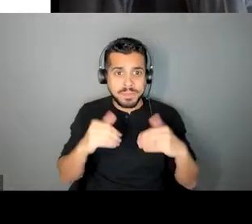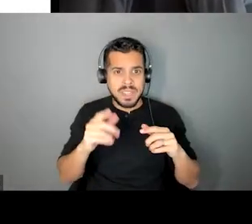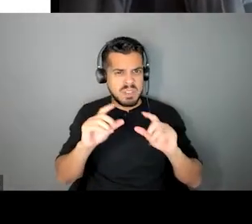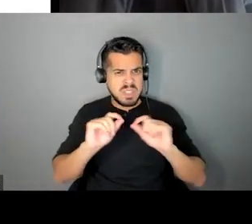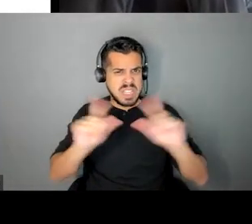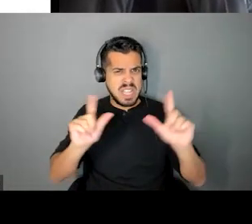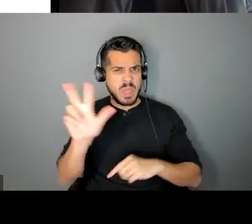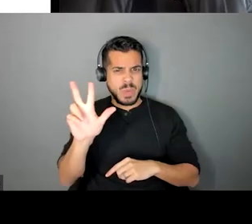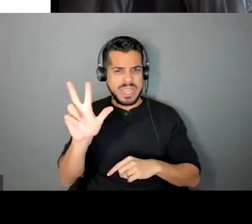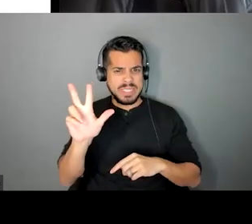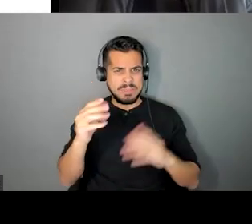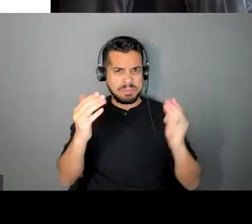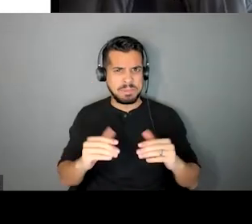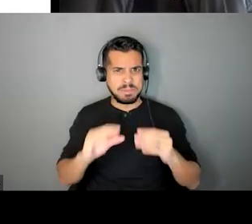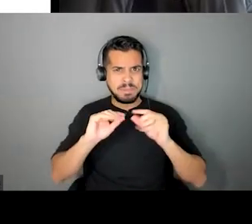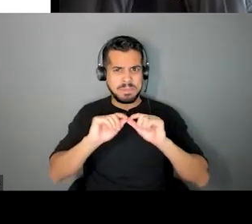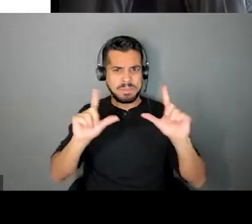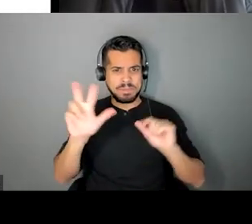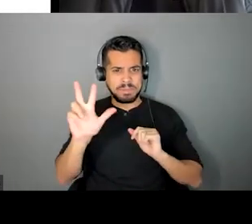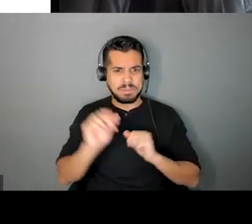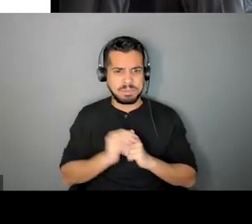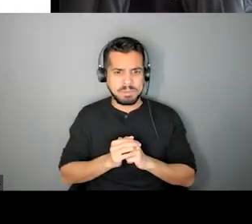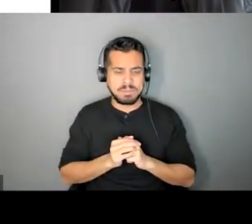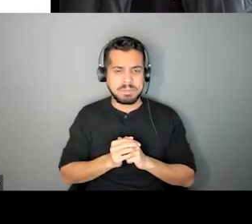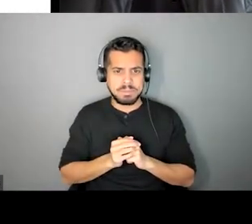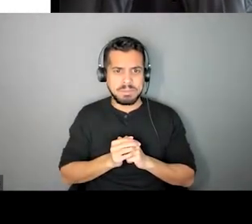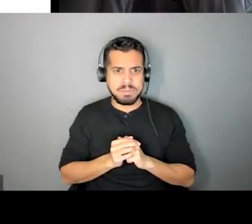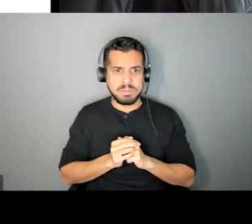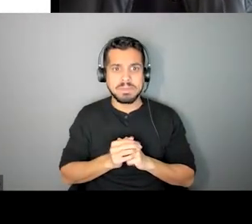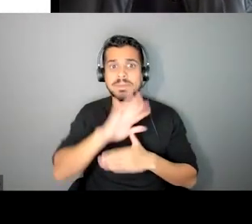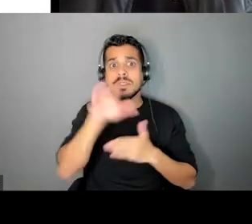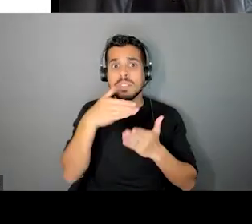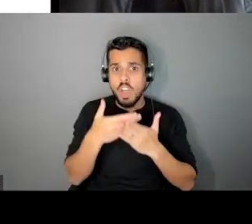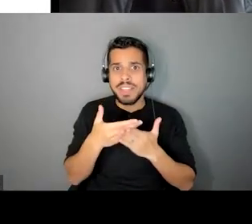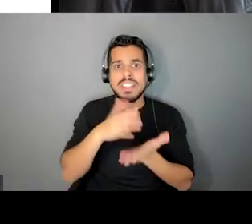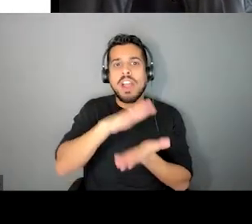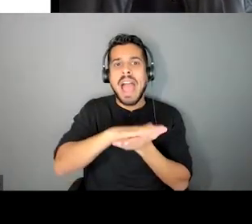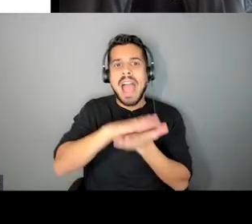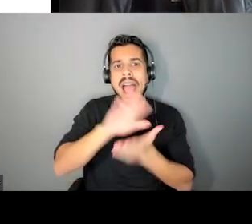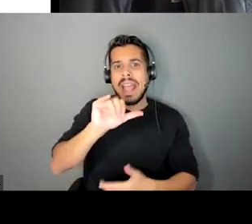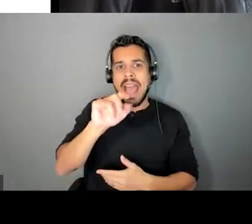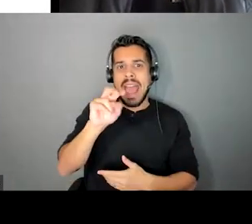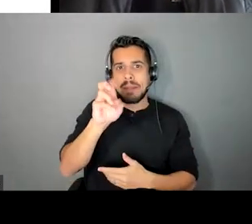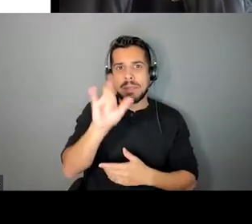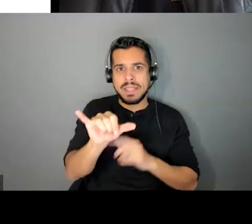And, uh... this is our approach, uh... within workforce development. Again, we're all things workforce development.